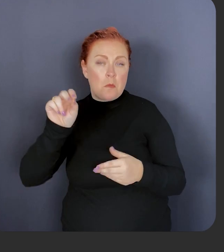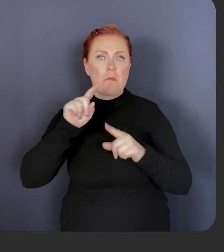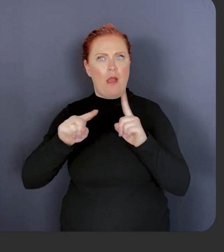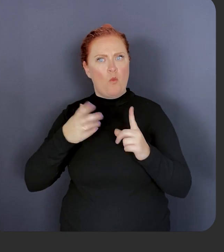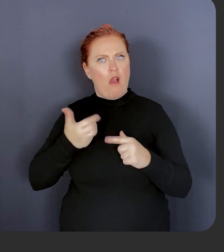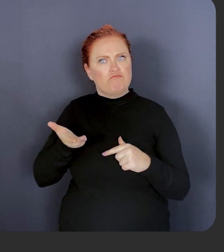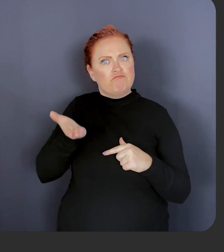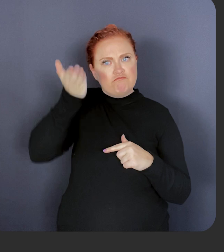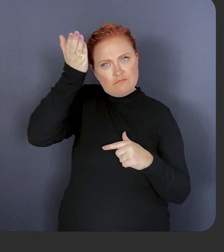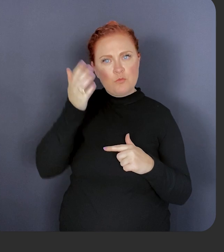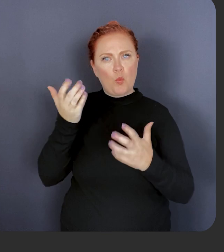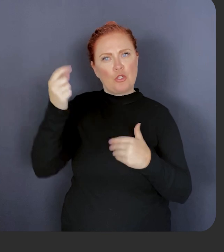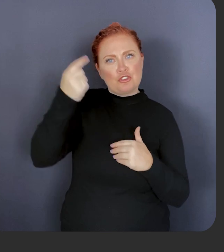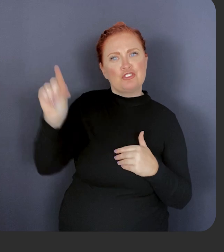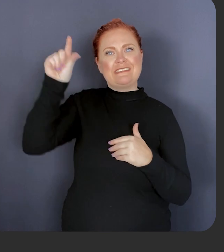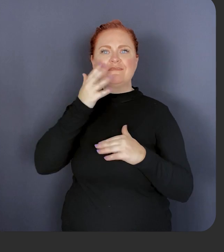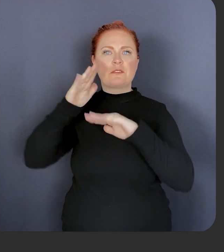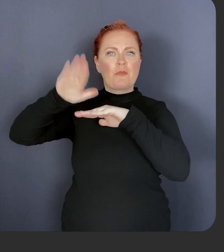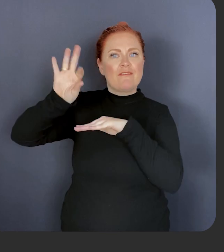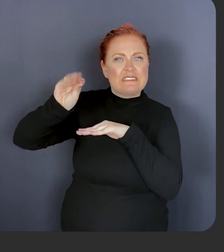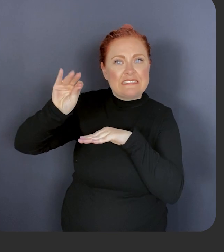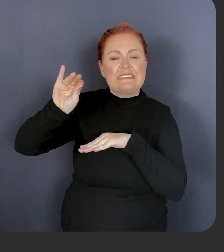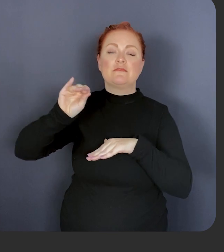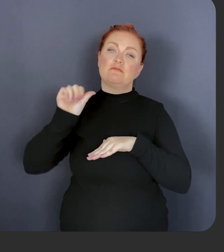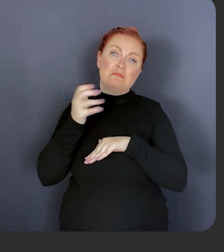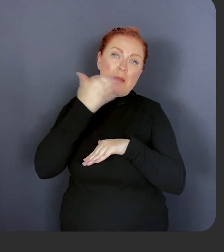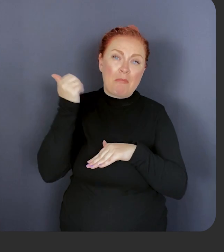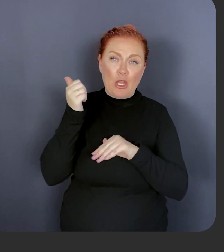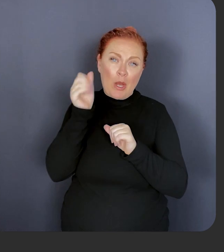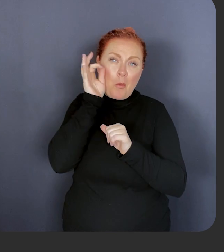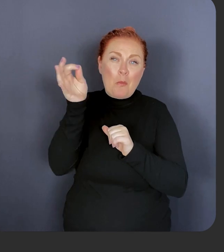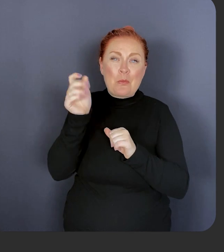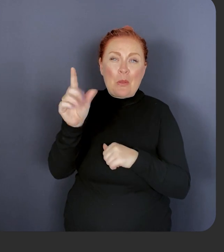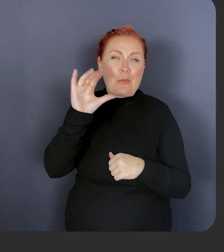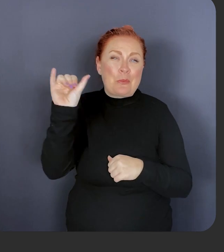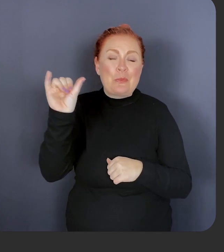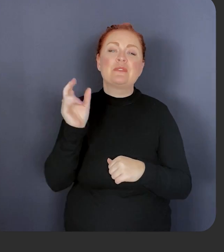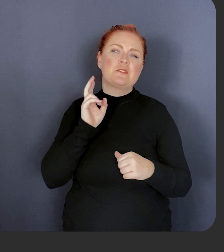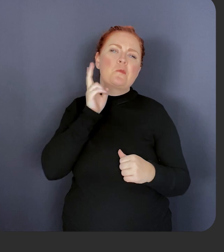want to get up to the green area of above 90. And we can do better and get almost to 100.